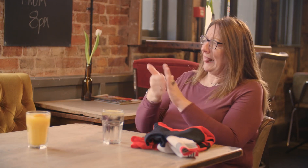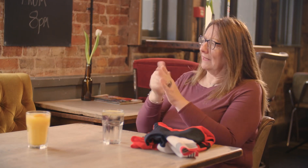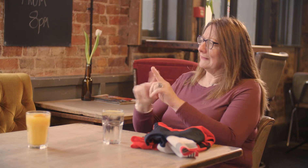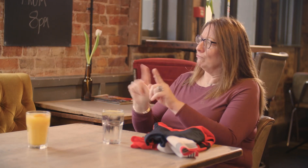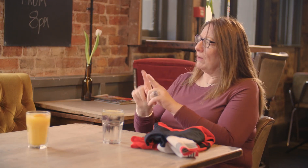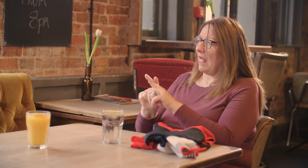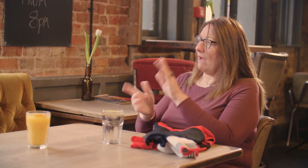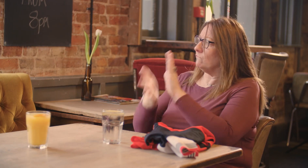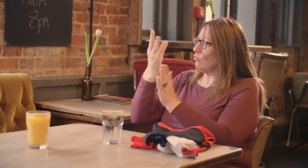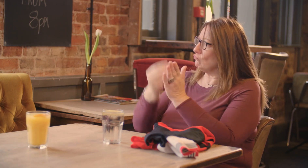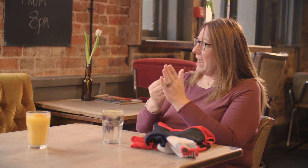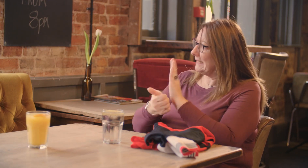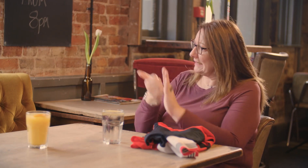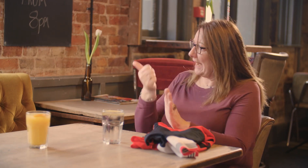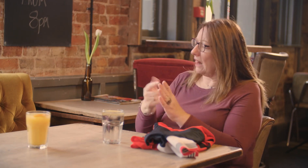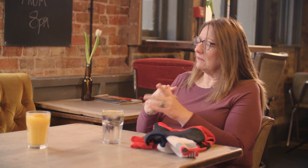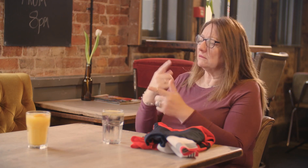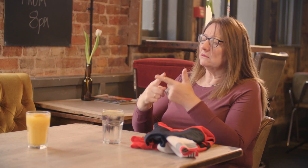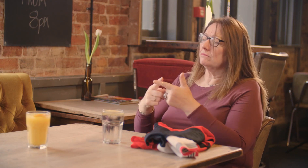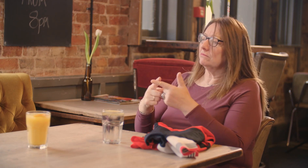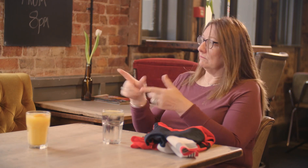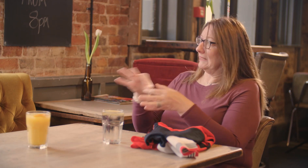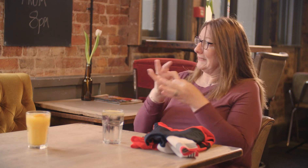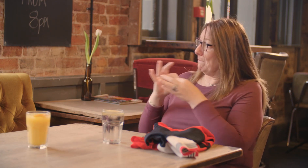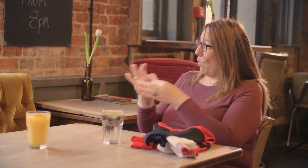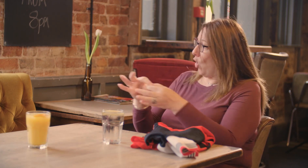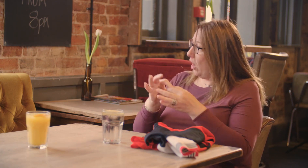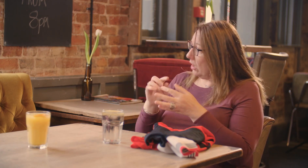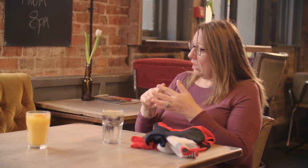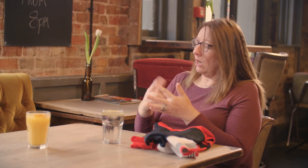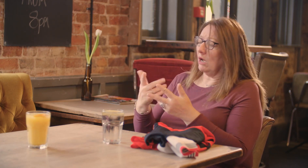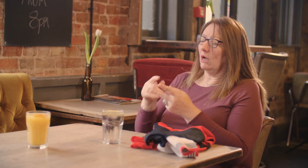like fundraising, teamwork, planning,